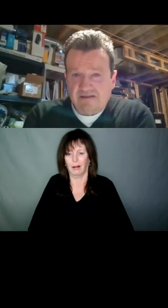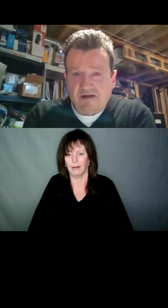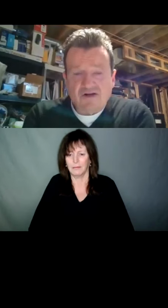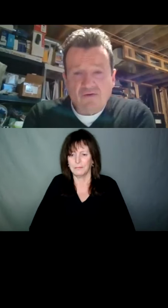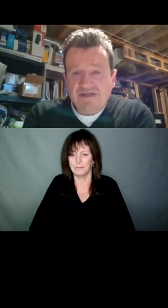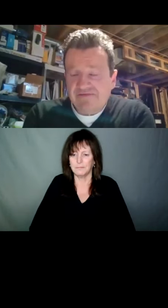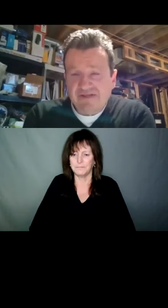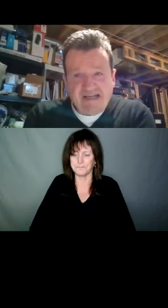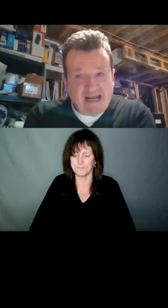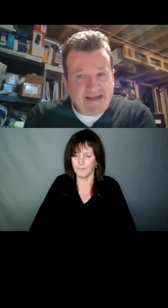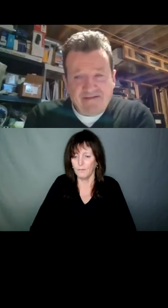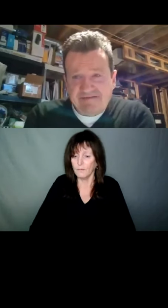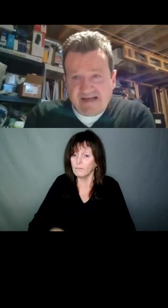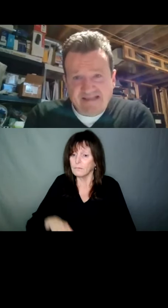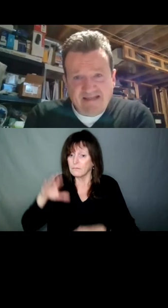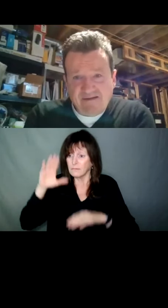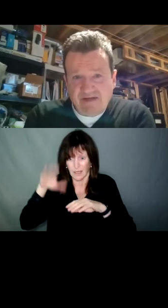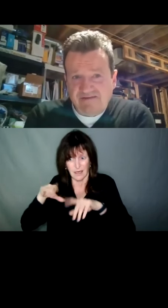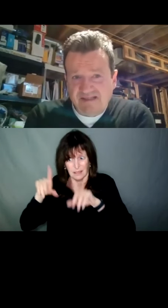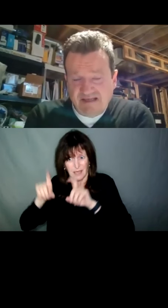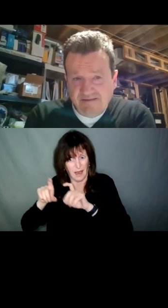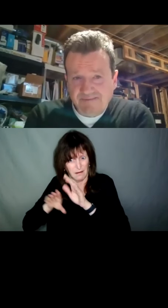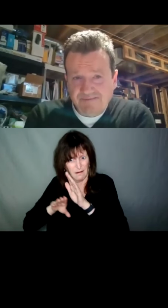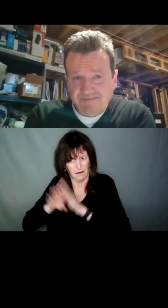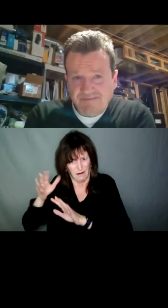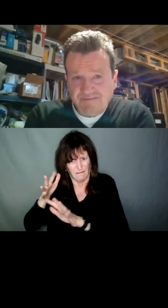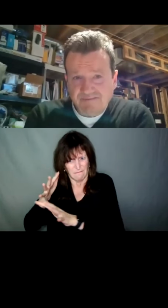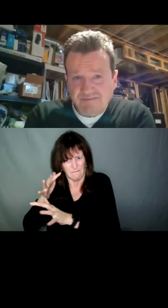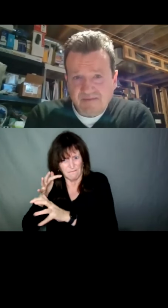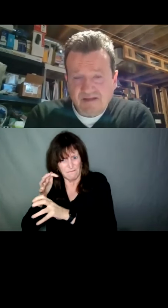but no steps were missed as you saw in that video .